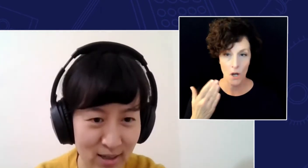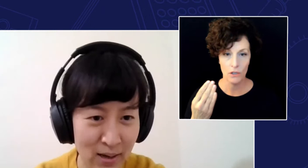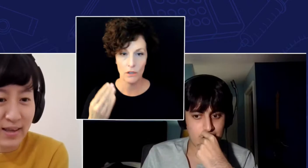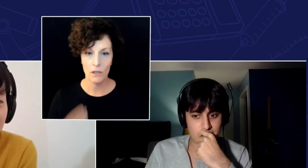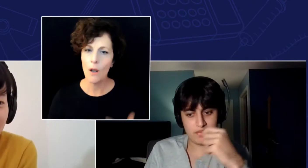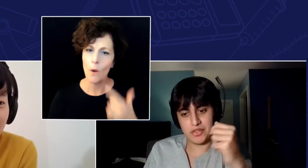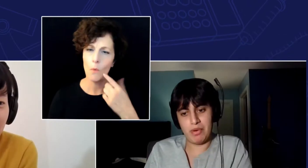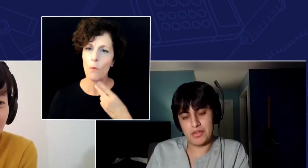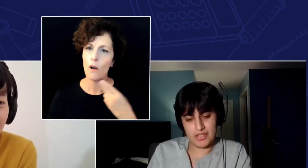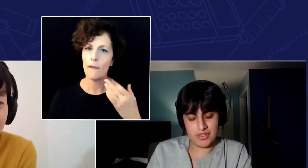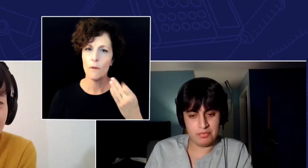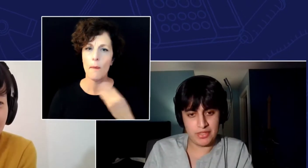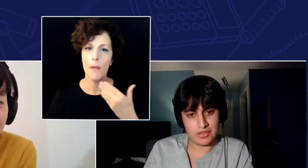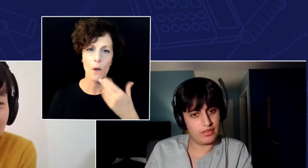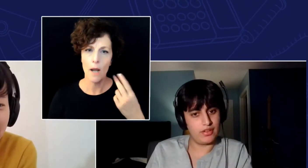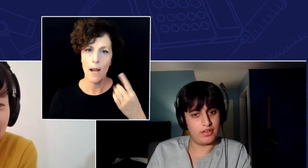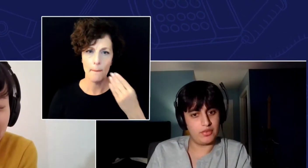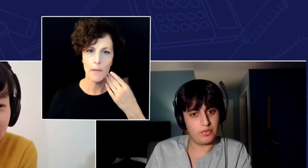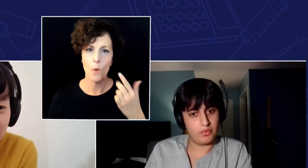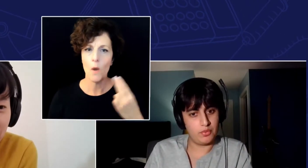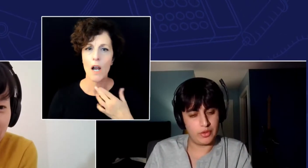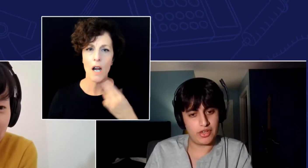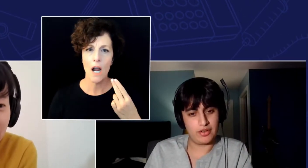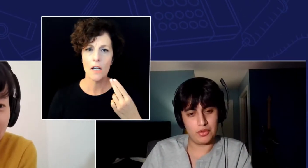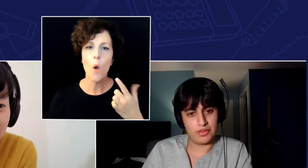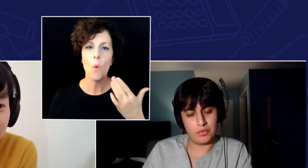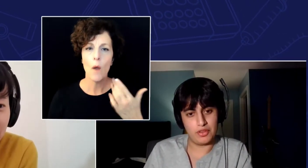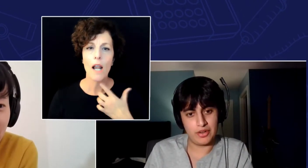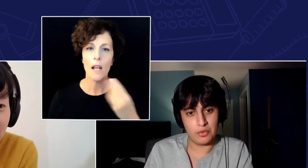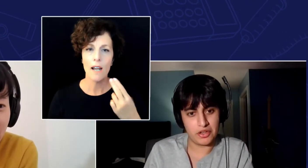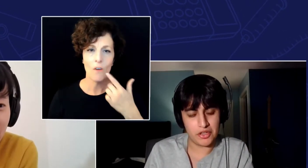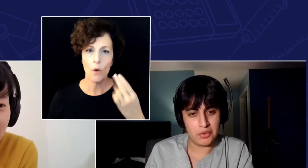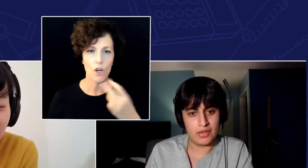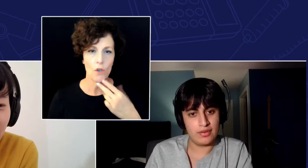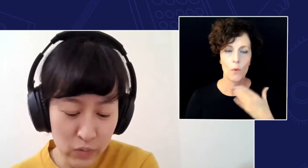[ZAIN:] Working for a biotech company. What kind of work? -- What line of work are you in?